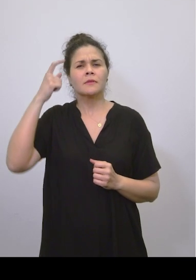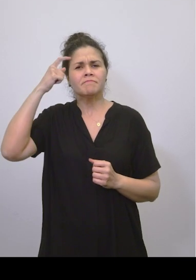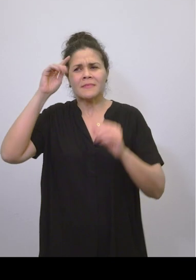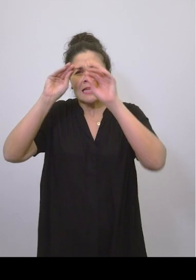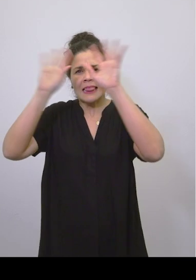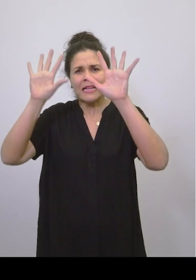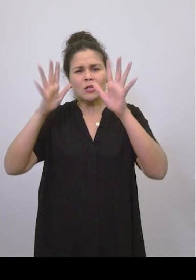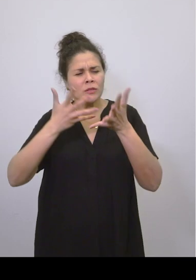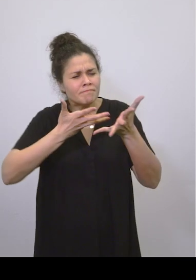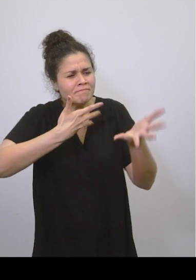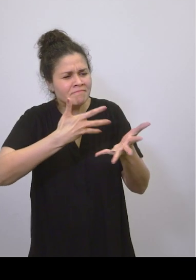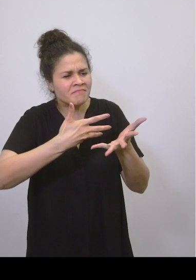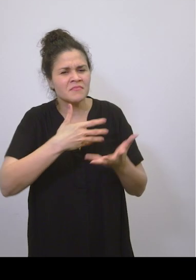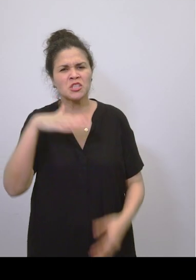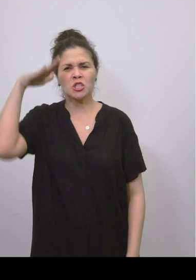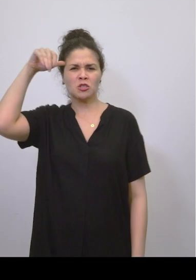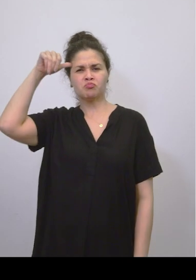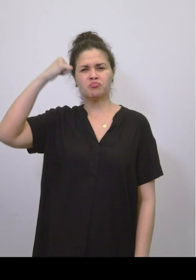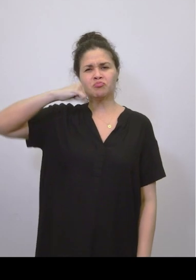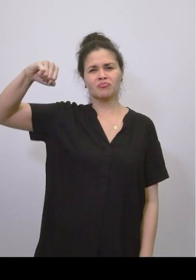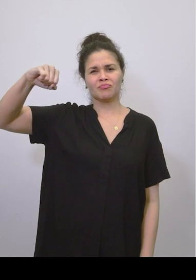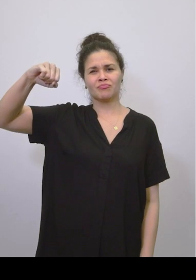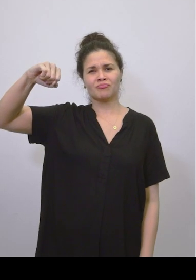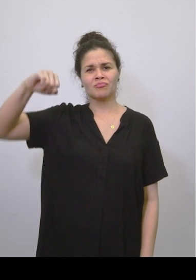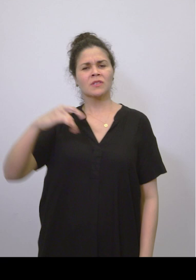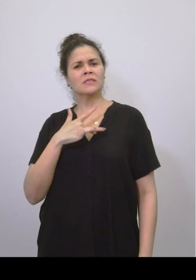Immovable in the face of rational appeal,